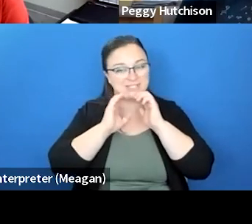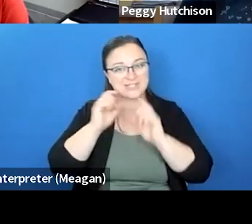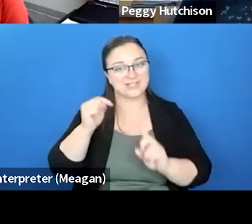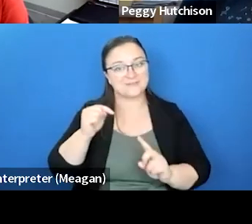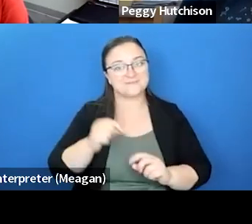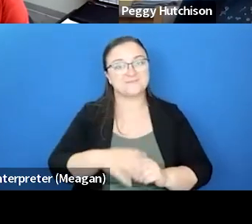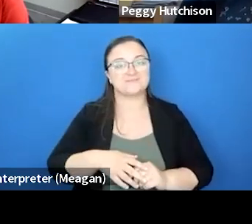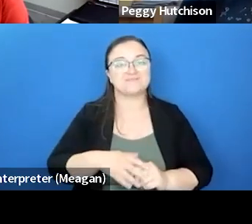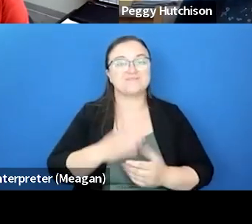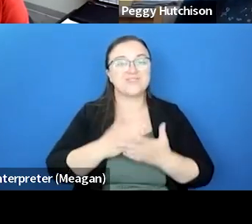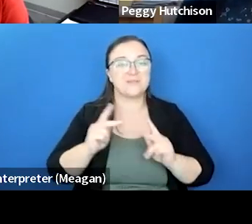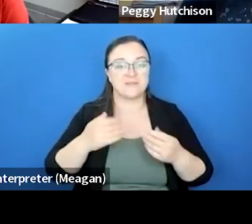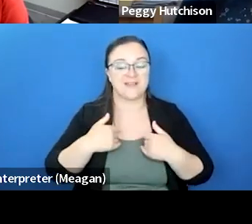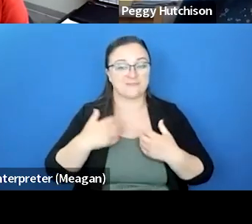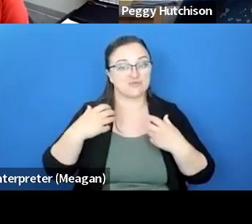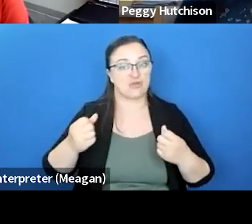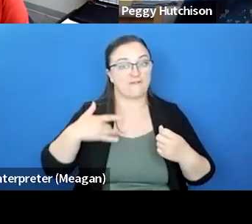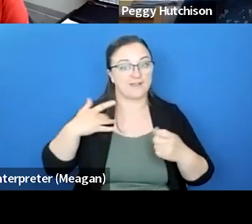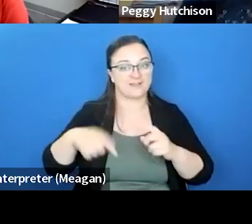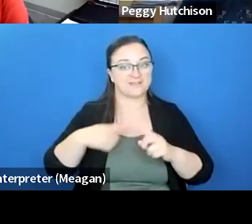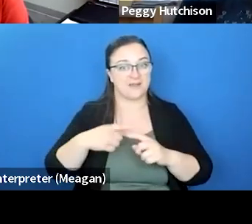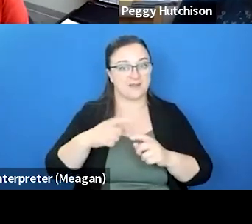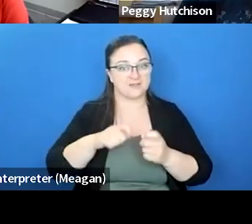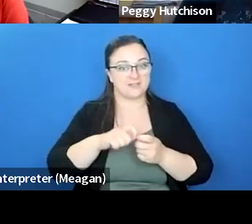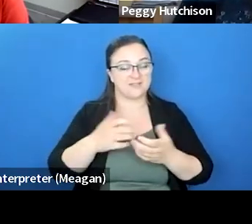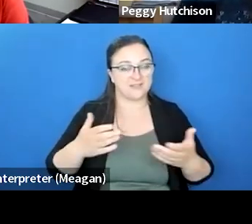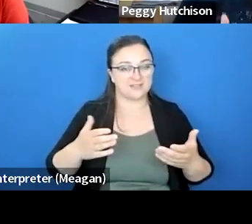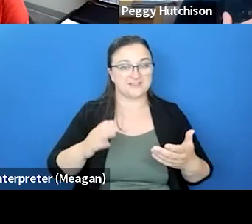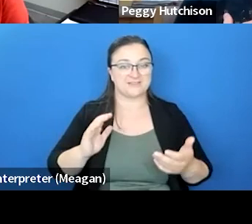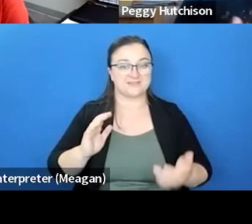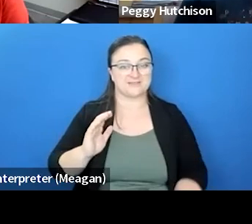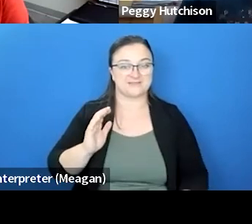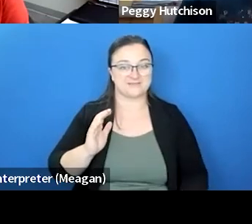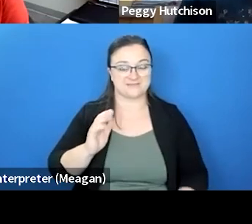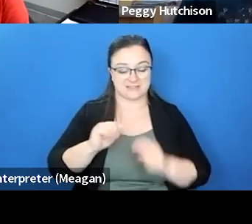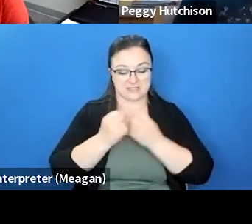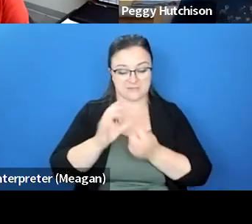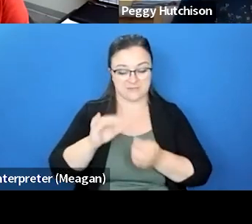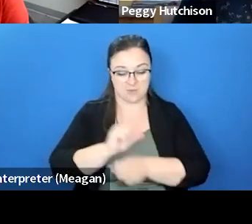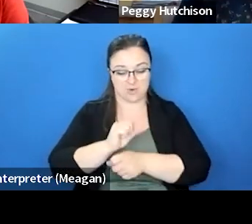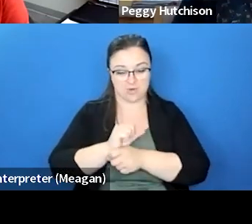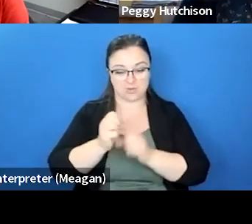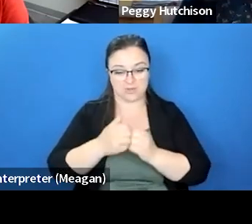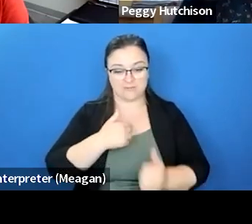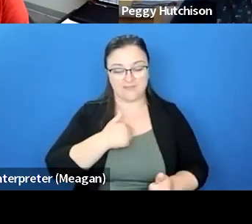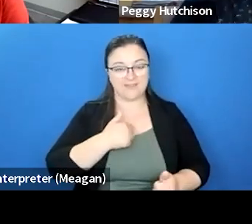some people have really strong feelings about things. I'll even say to my, our team, the team that works with me, what I don't need to weigh in,